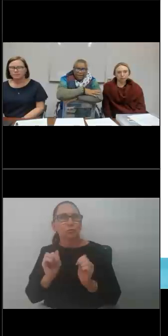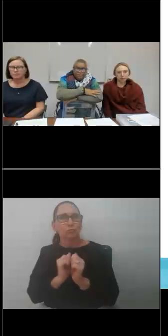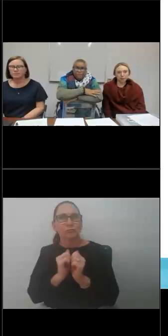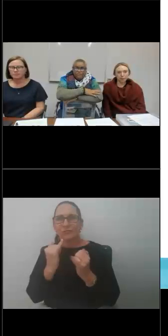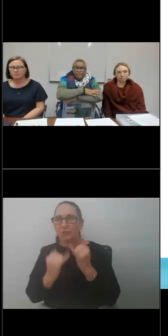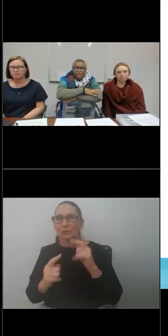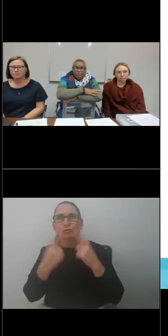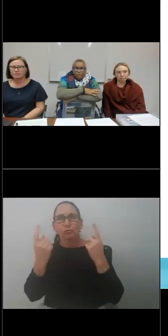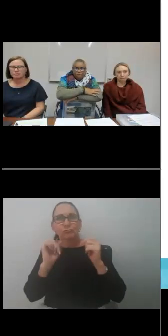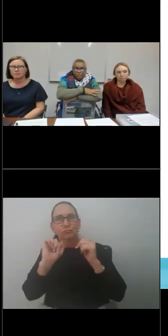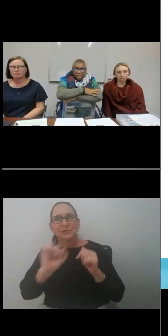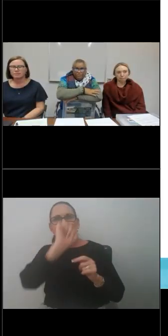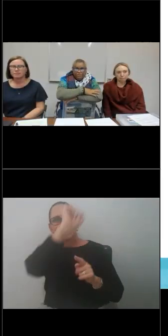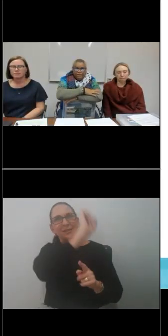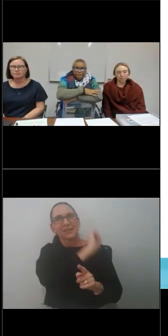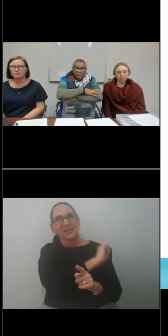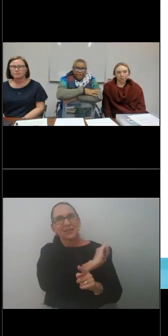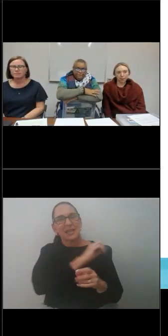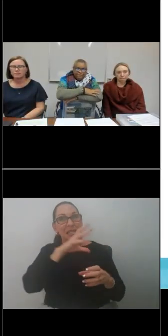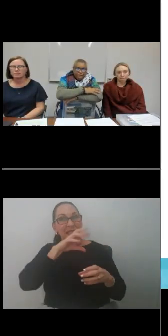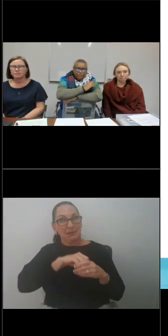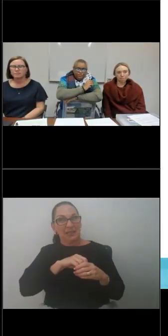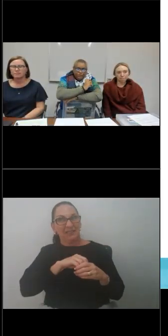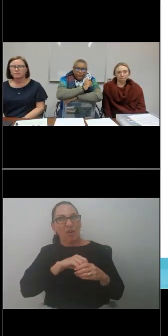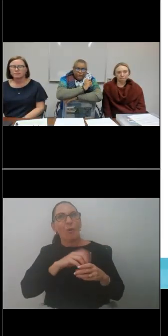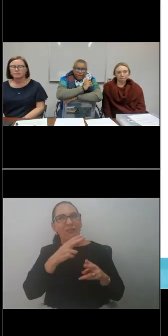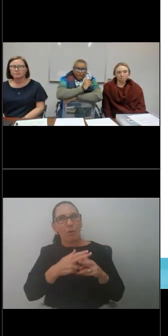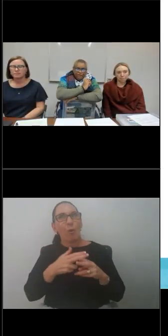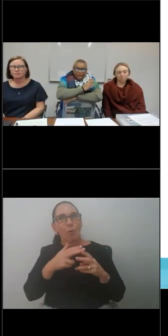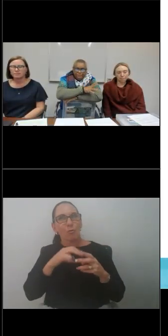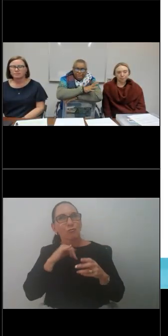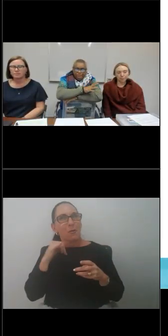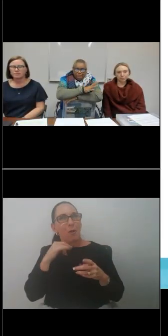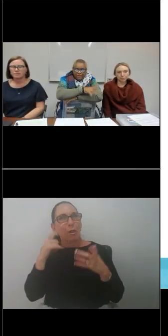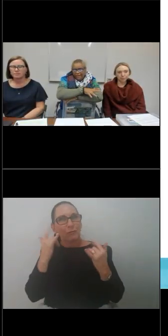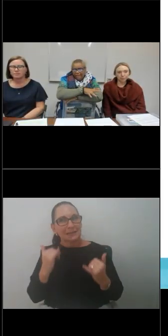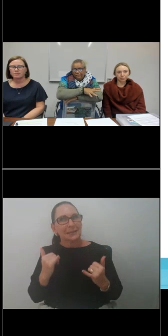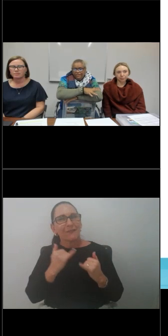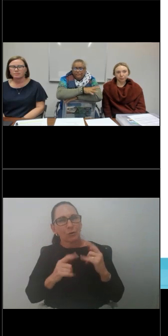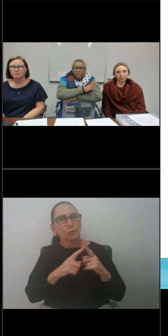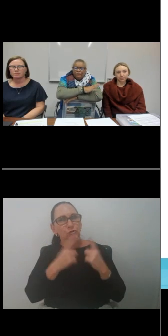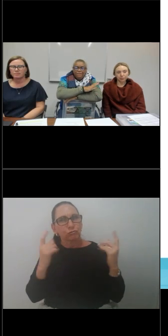especially in the criminal justice um arena so um they started then so what happened is